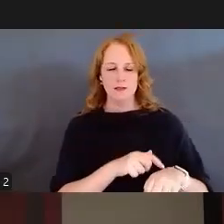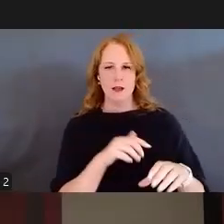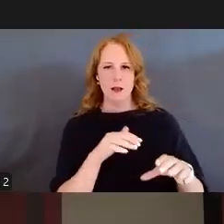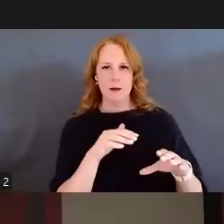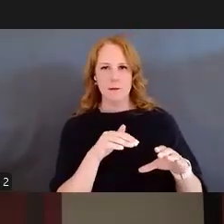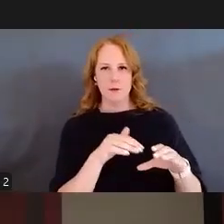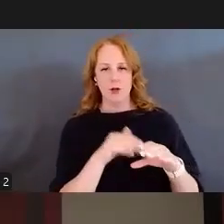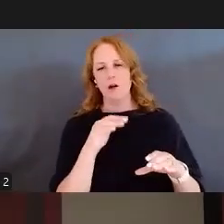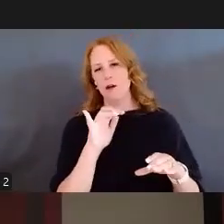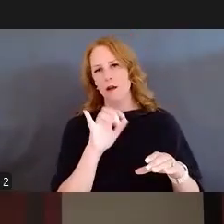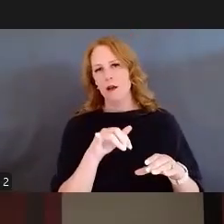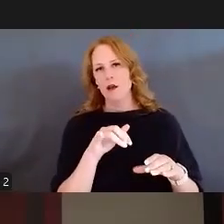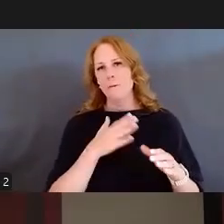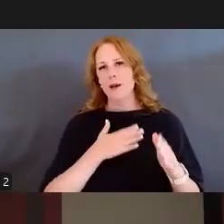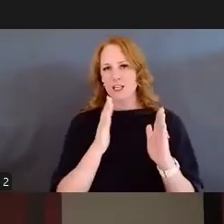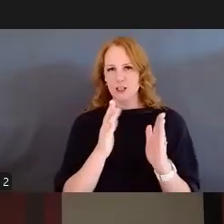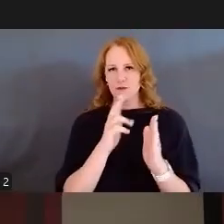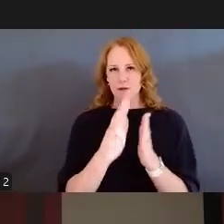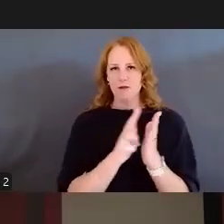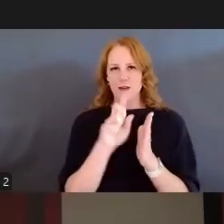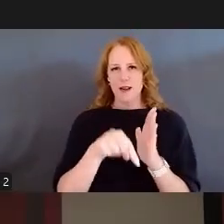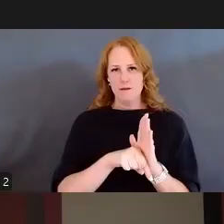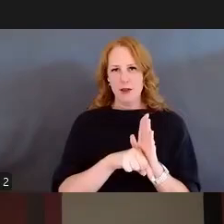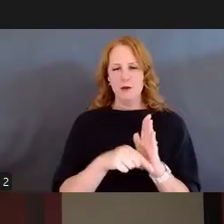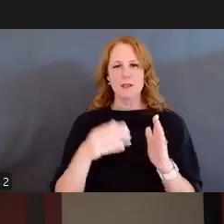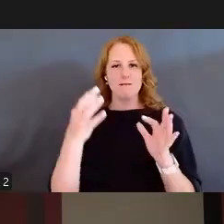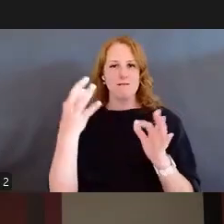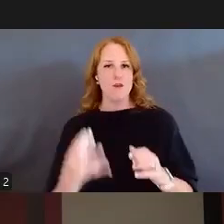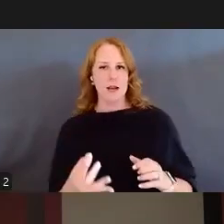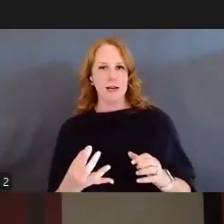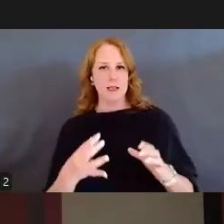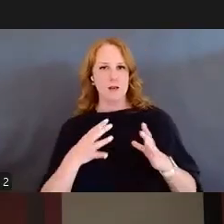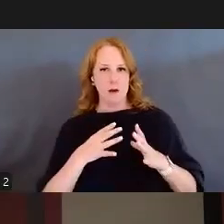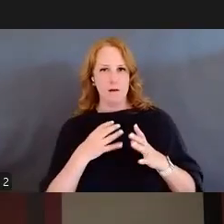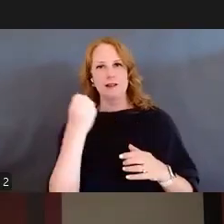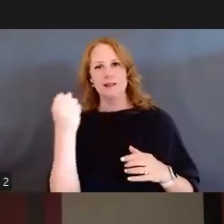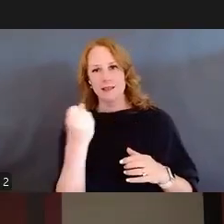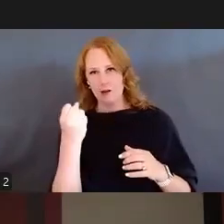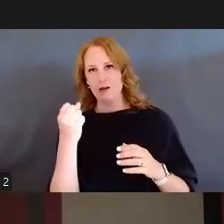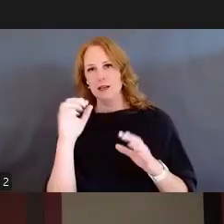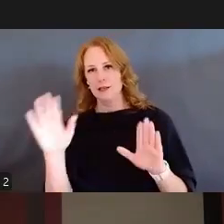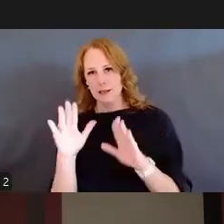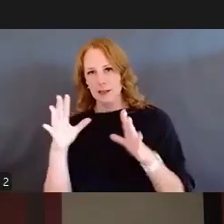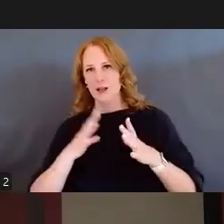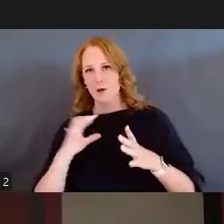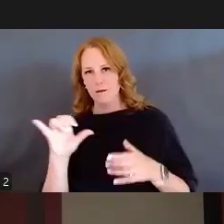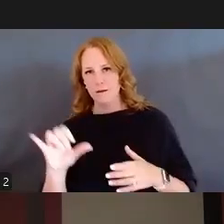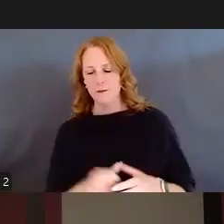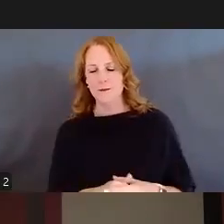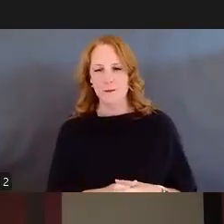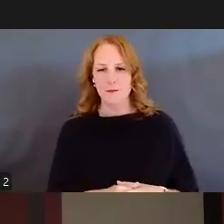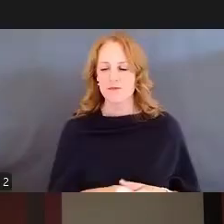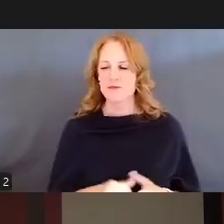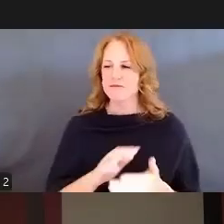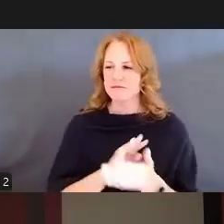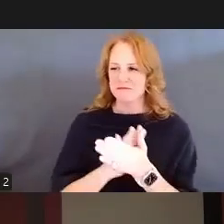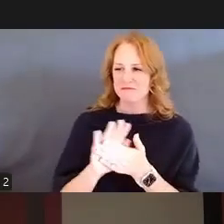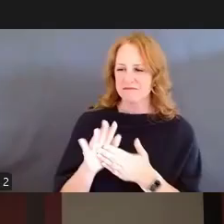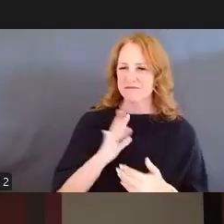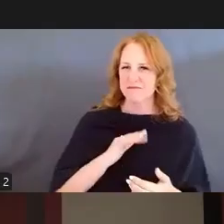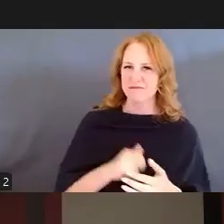uh 3 and 1/2 hours. And I have Fridays off and Saturdays and Sundays off. Nice. Nice. And um